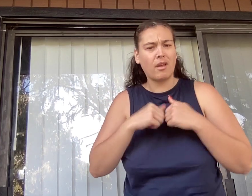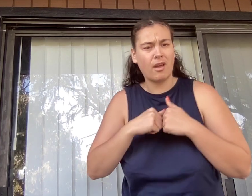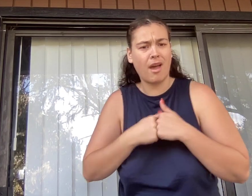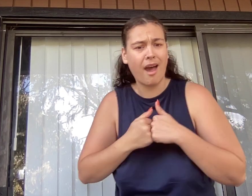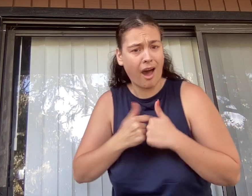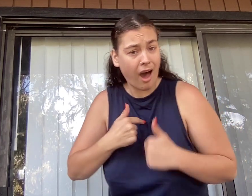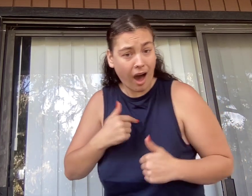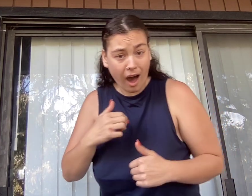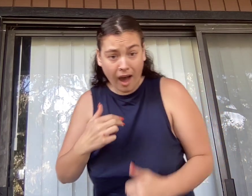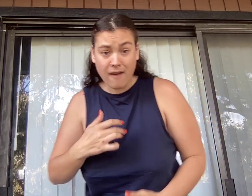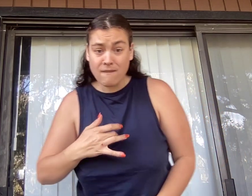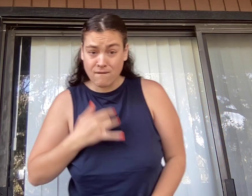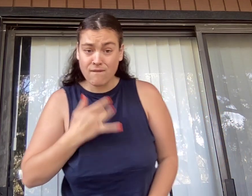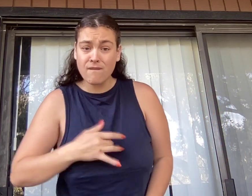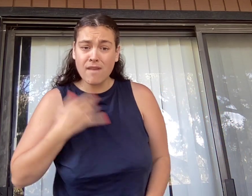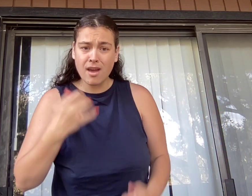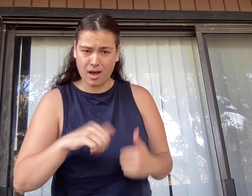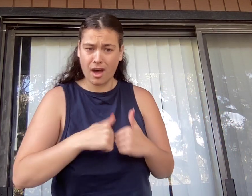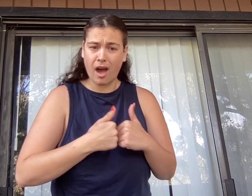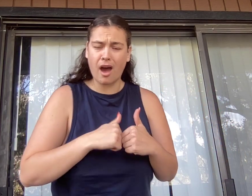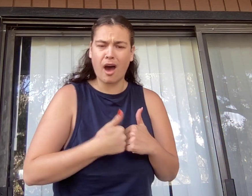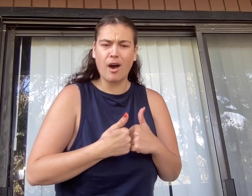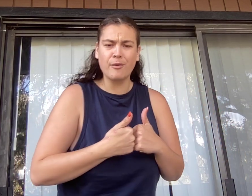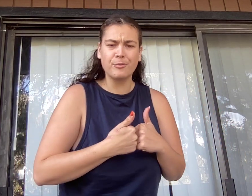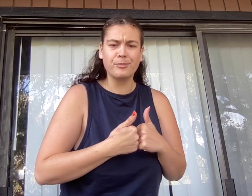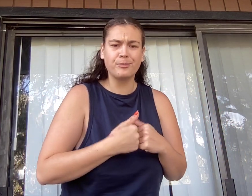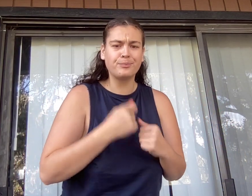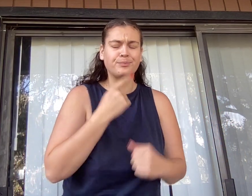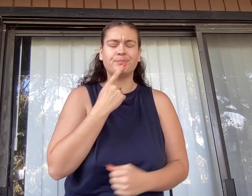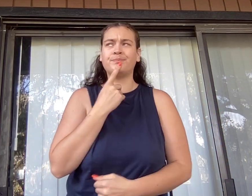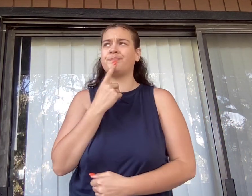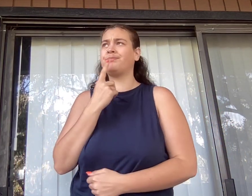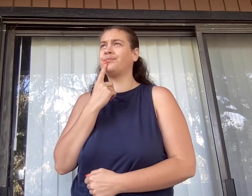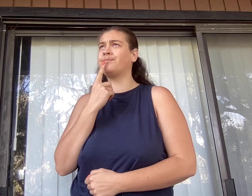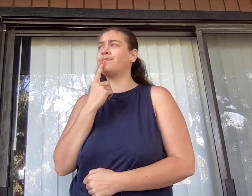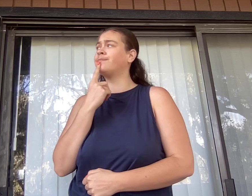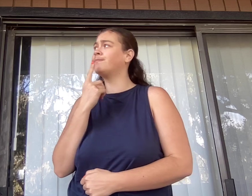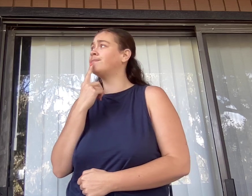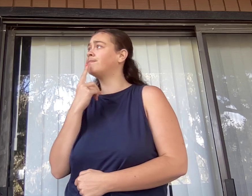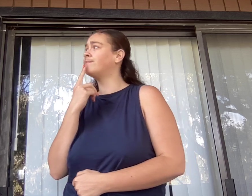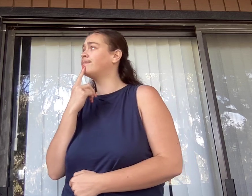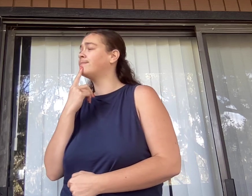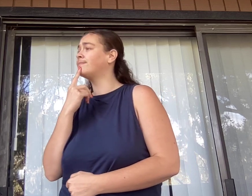How do I feel? Hmmm… let me think..